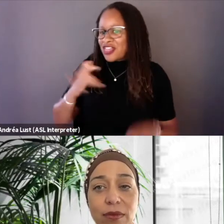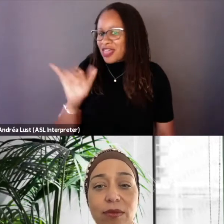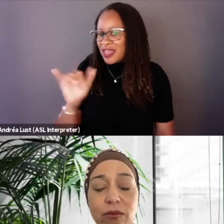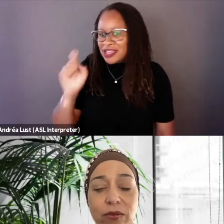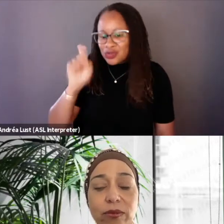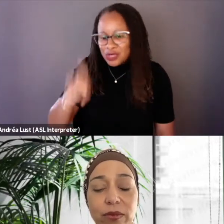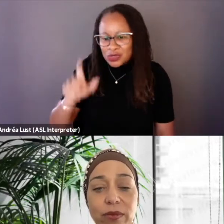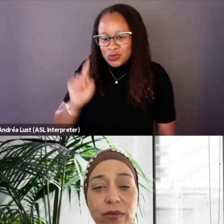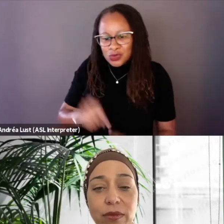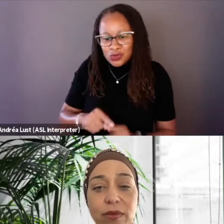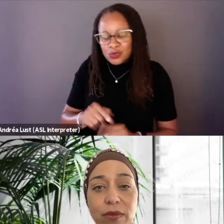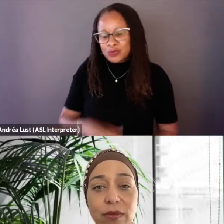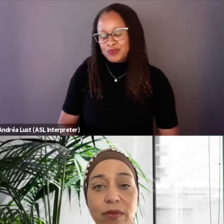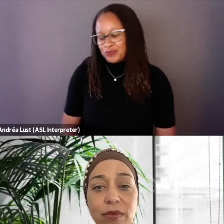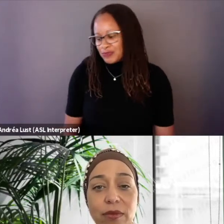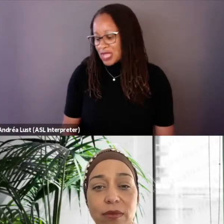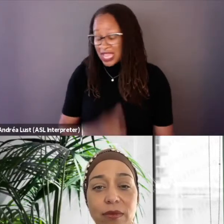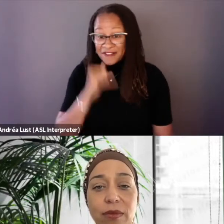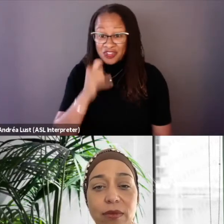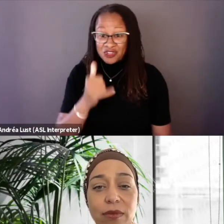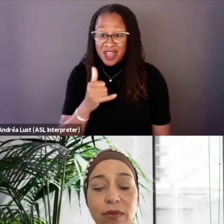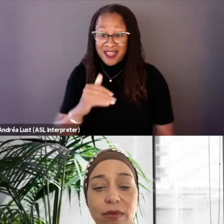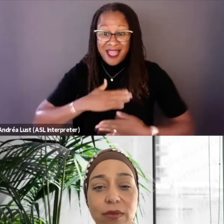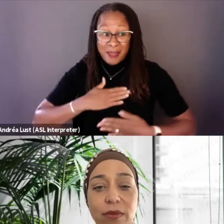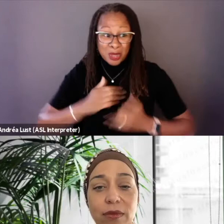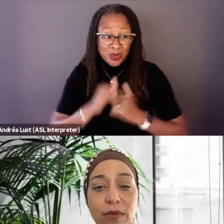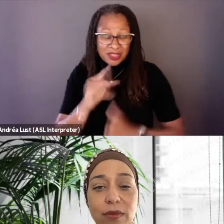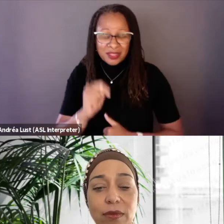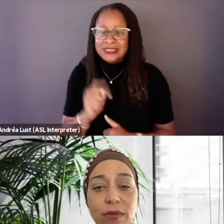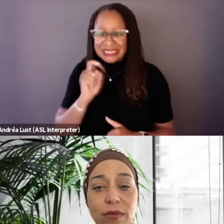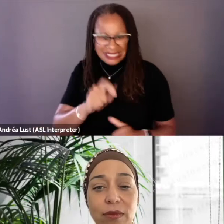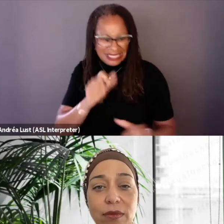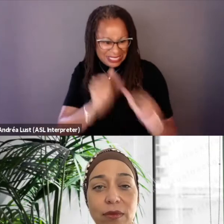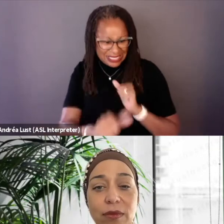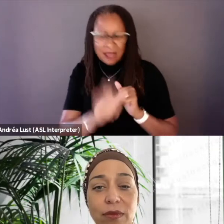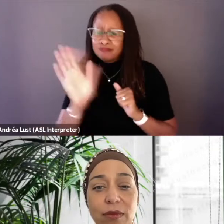Like if you're unsatisfied with something that it has to be that. No, you can keep chipping away.